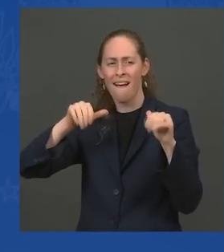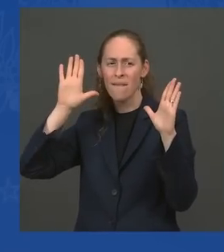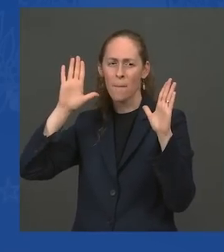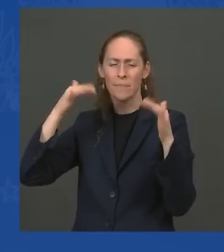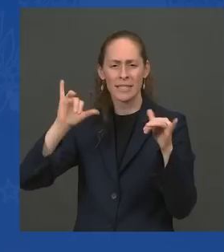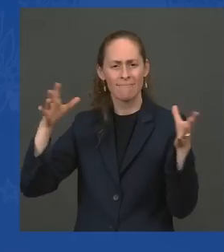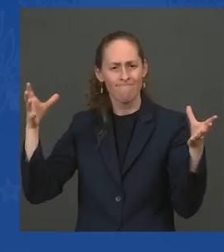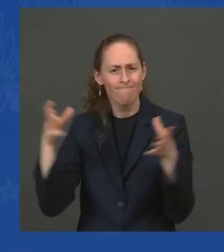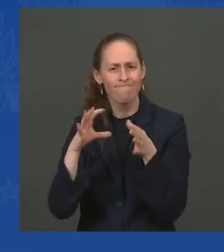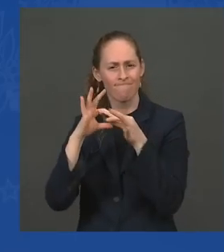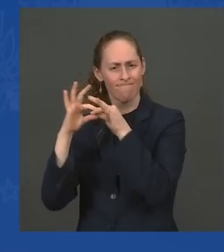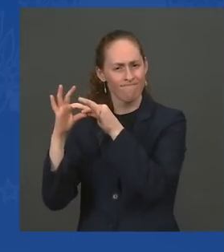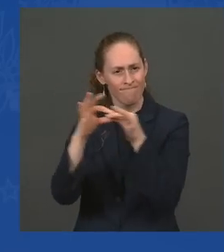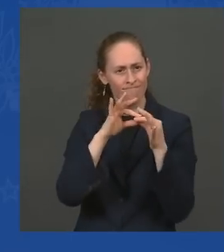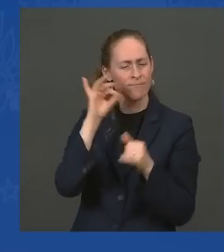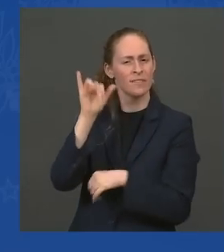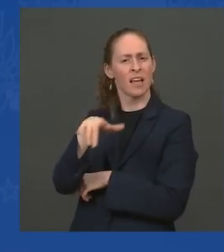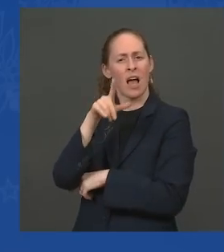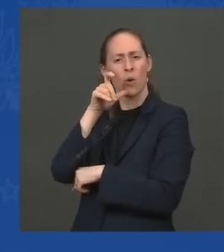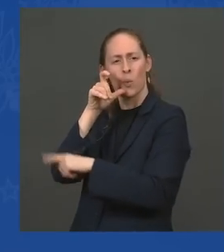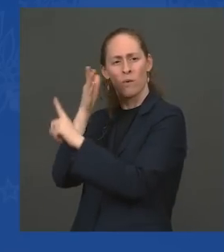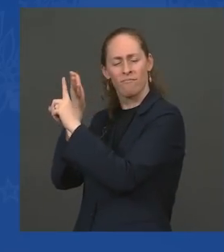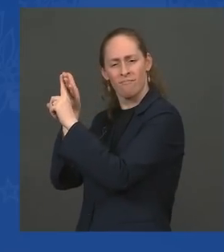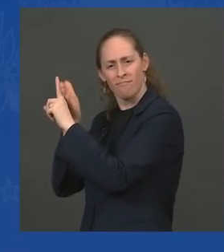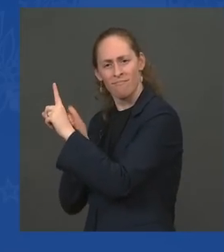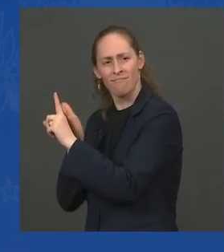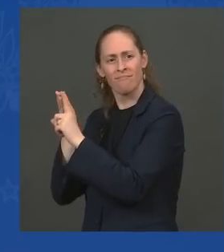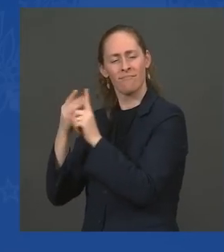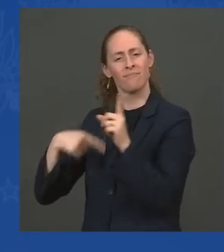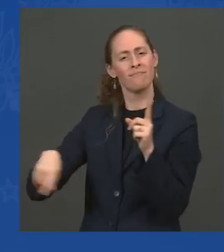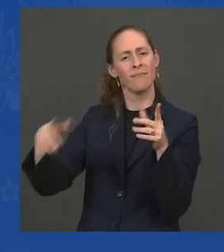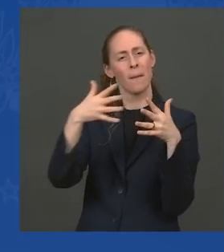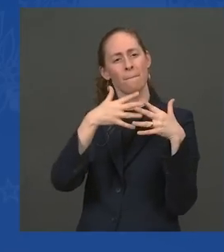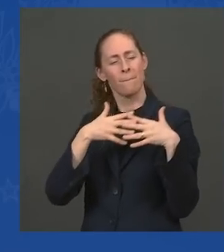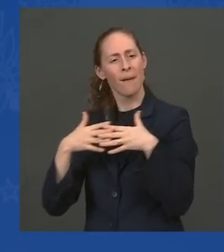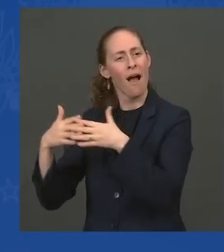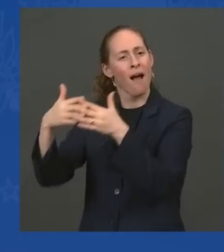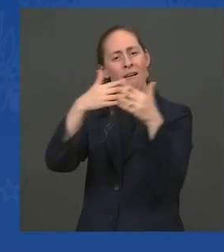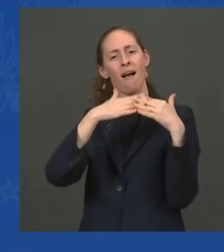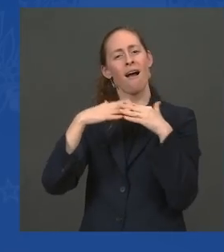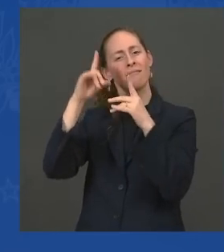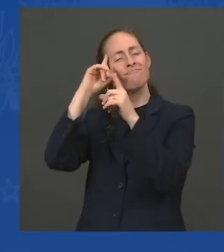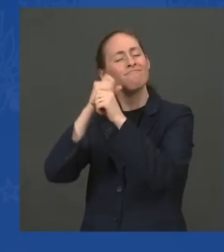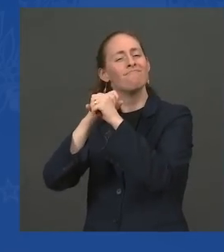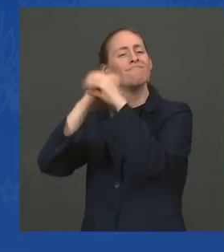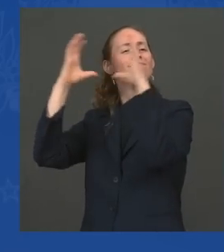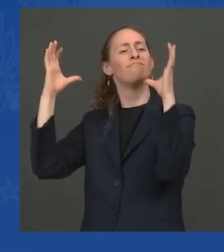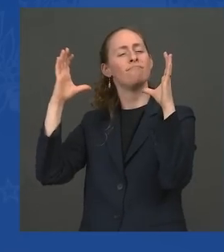We are America. We dream big. We work hard. We fight for our future, our about.